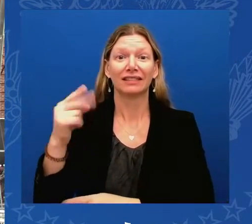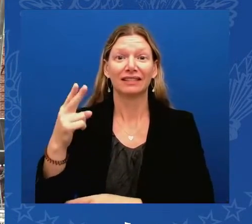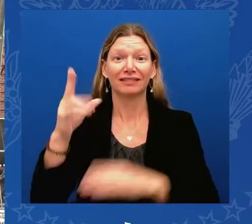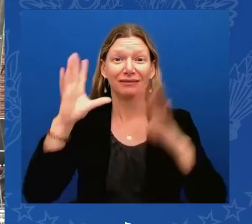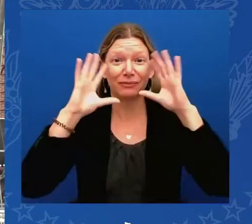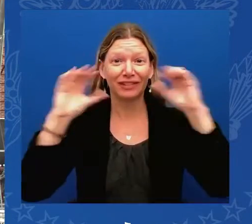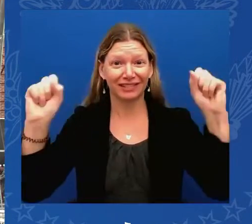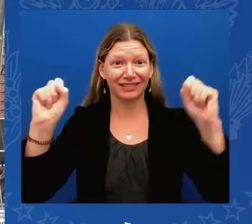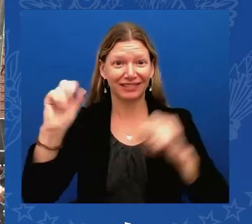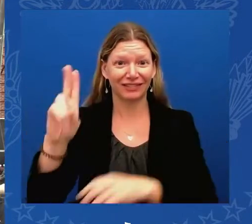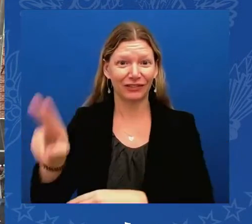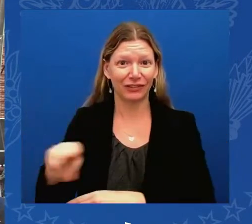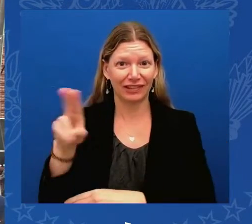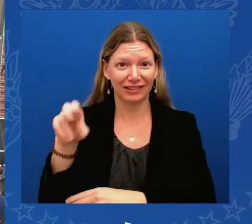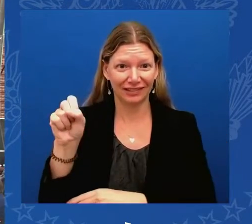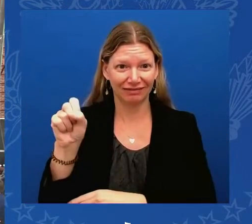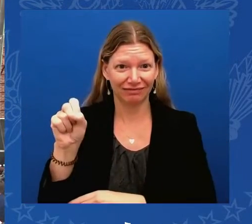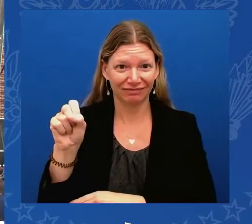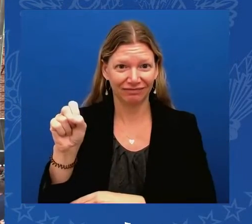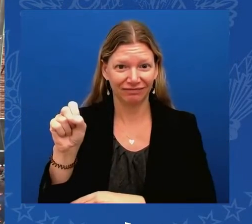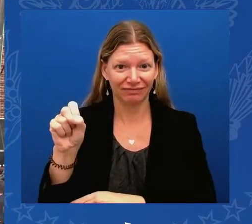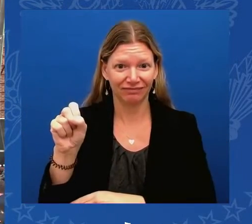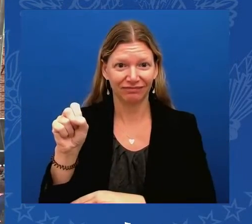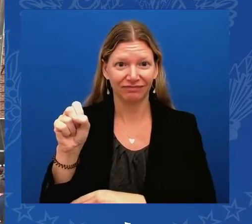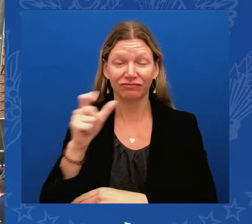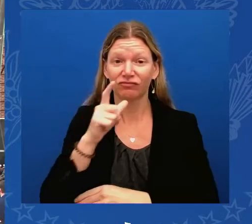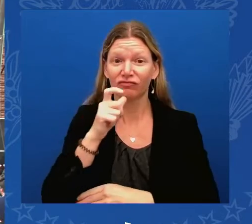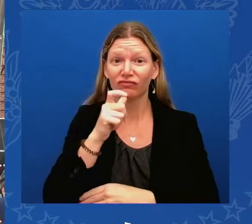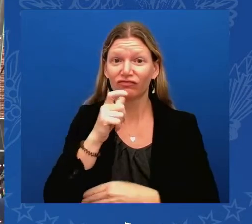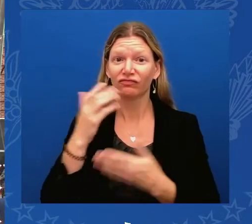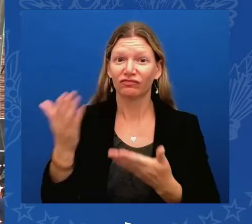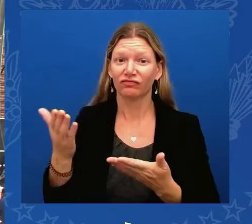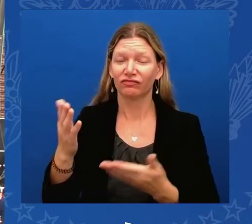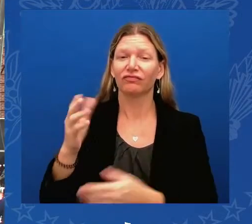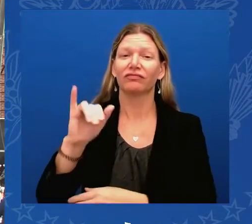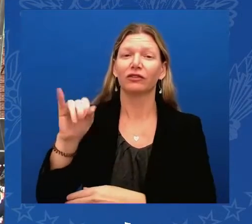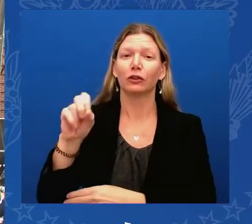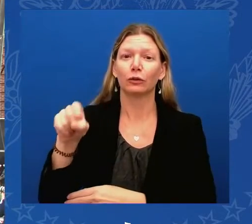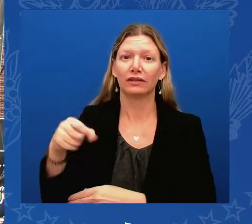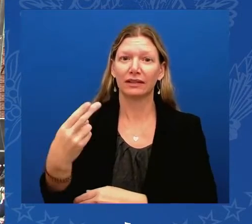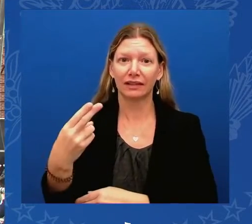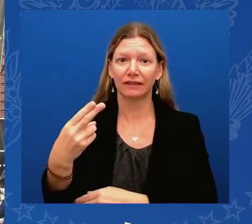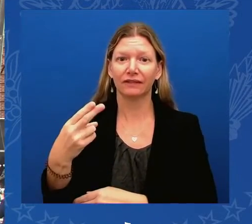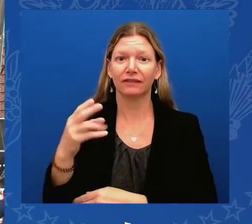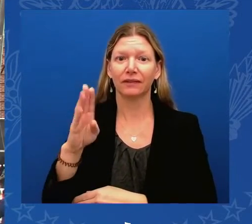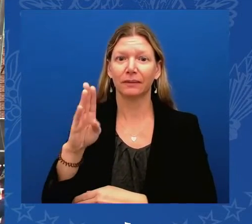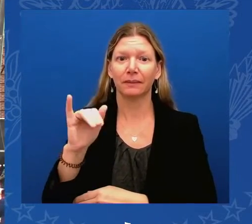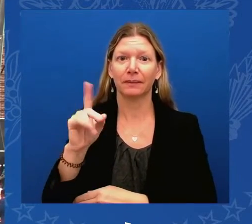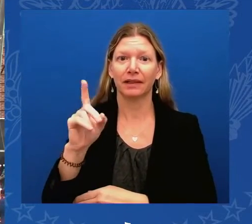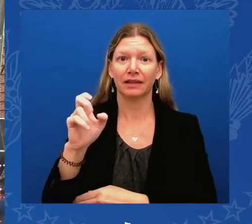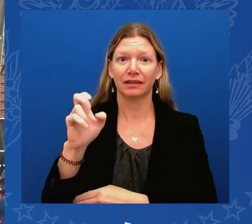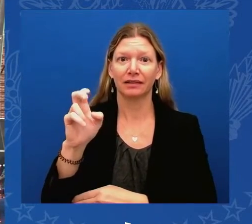the Honorable Joseph R Biden Jr., as our commencement speaker this morning.